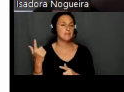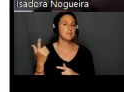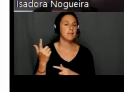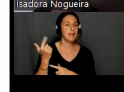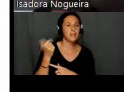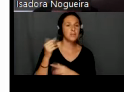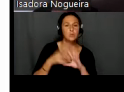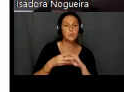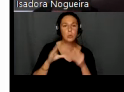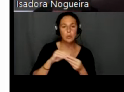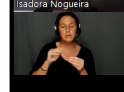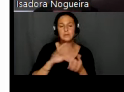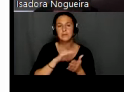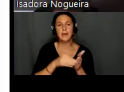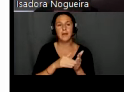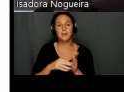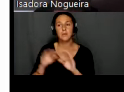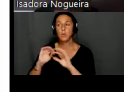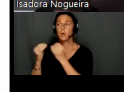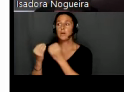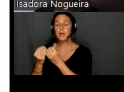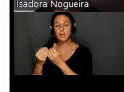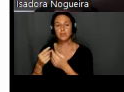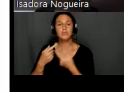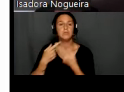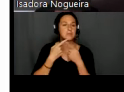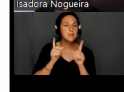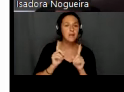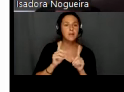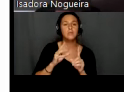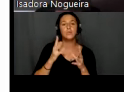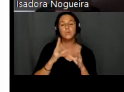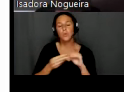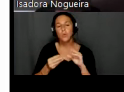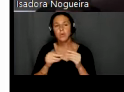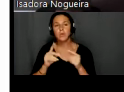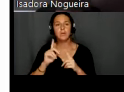organization that uses storytelling and participatory media for reflection,